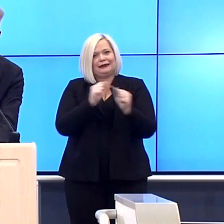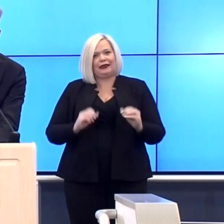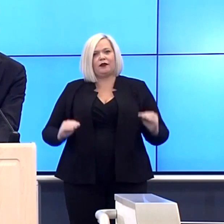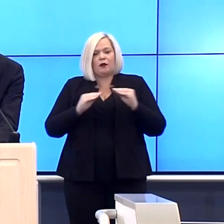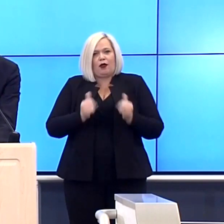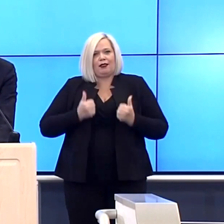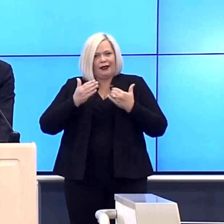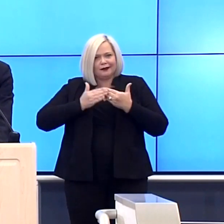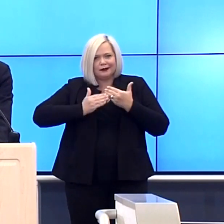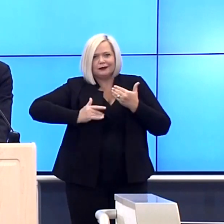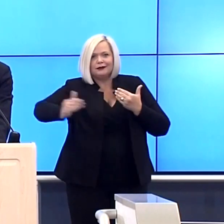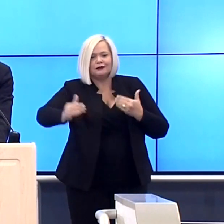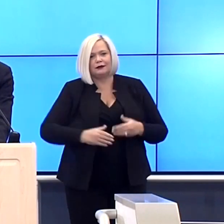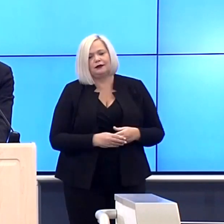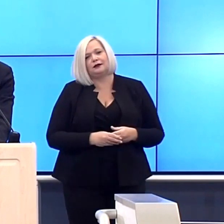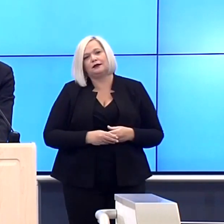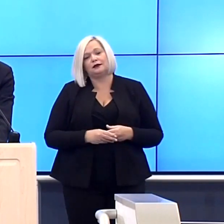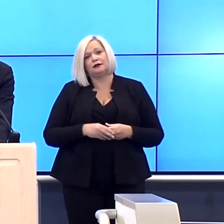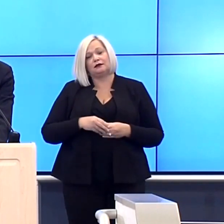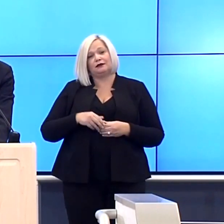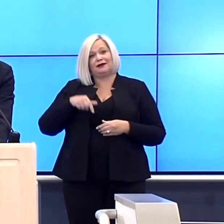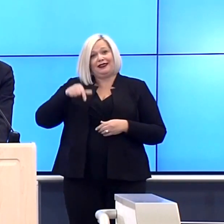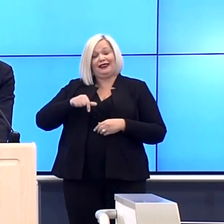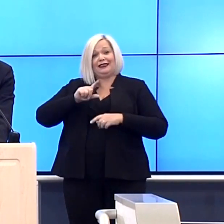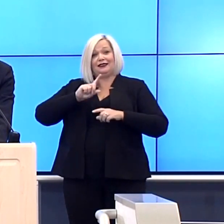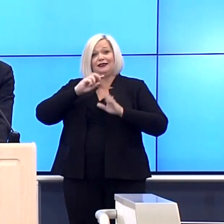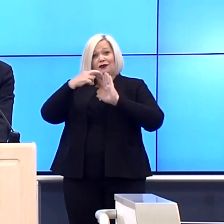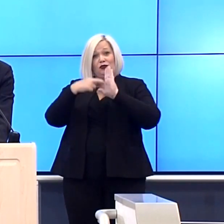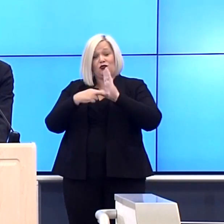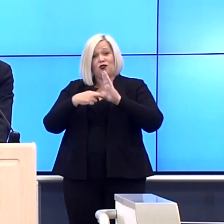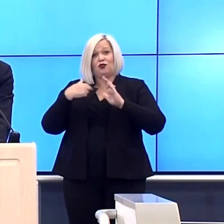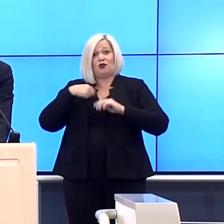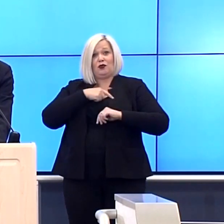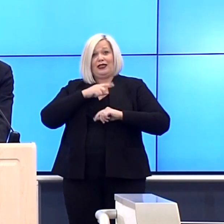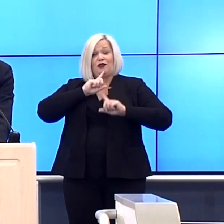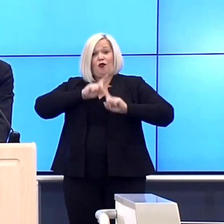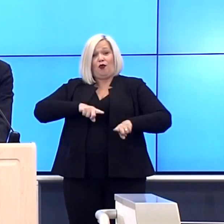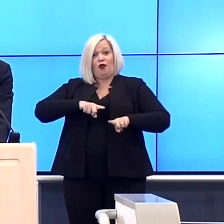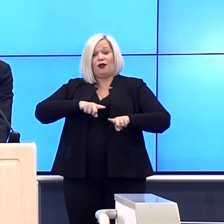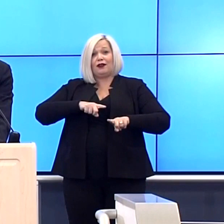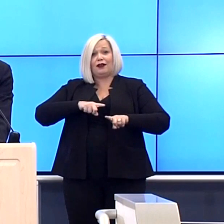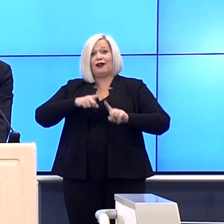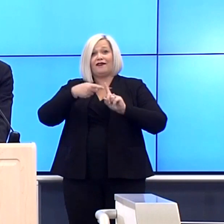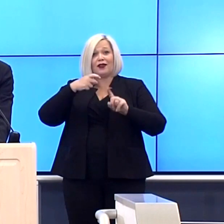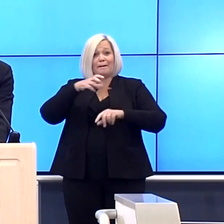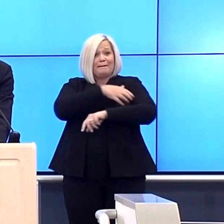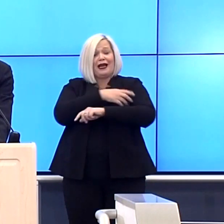AND AVOID EVEN MORE SEVERE STEPS IN THE FUTURE. IN THE FUTURE. THIS ORDER RESTS ON THE FIRM THIS ORDER RESTS ON THE FIRM LEGAL AUTHORITY CREATED BY THE